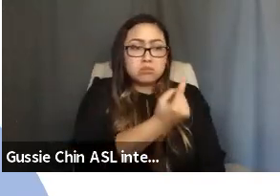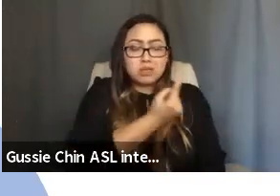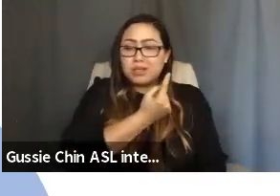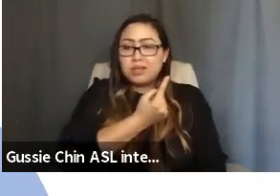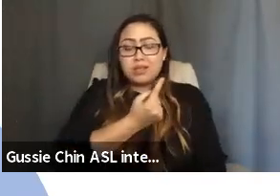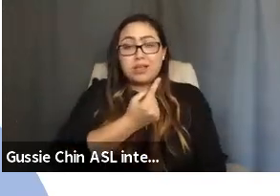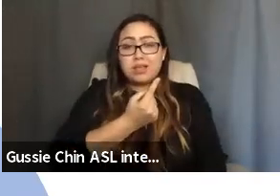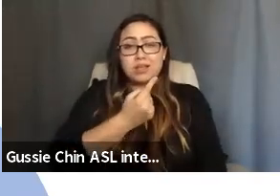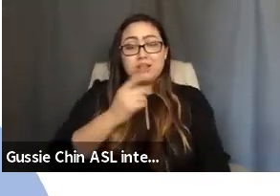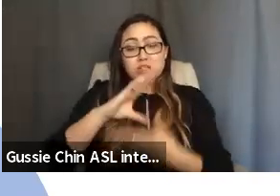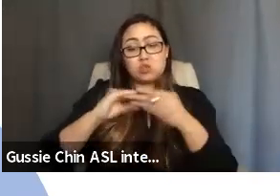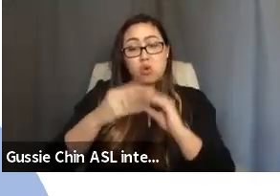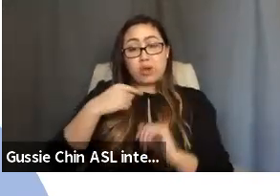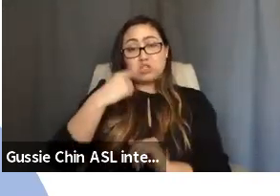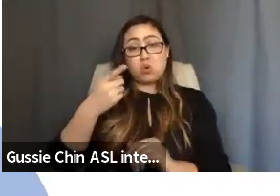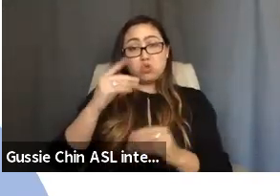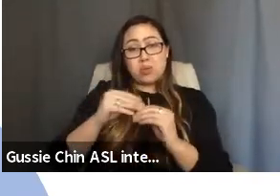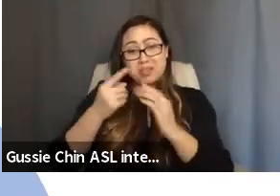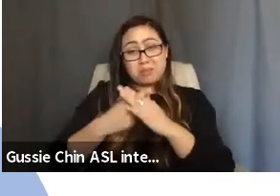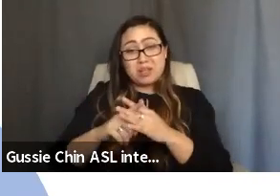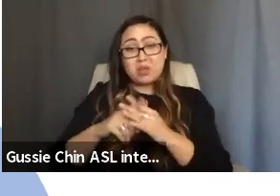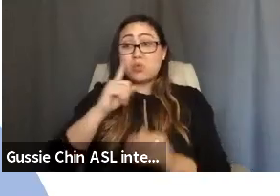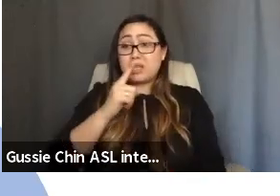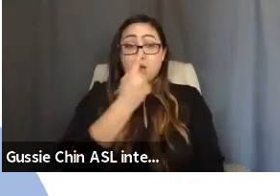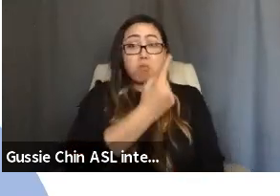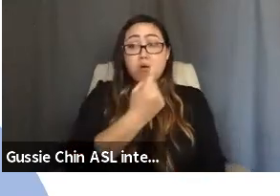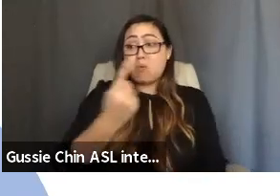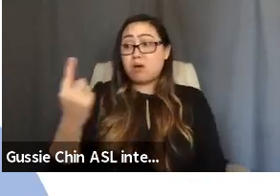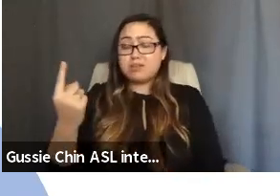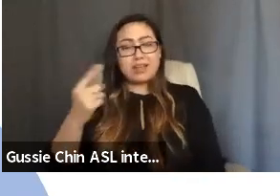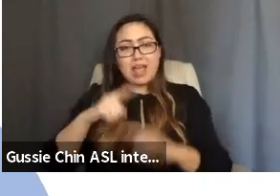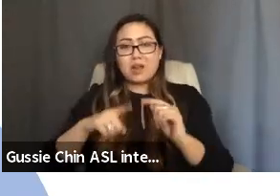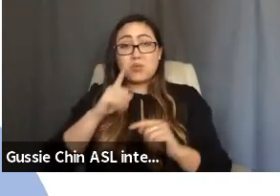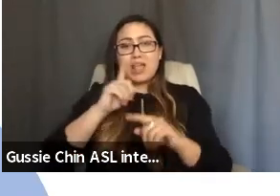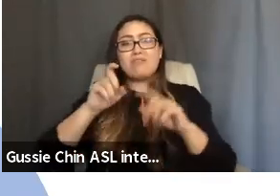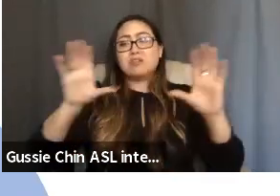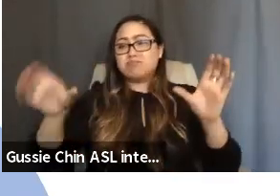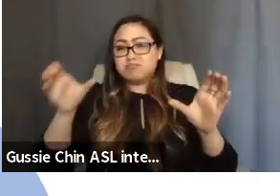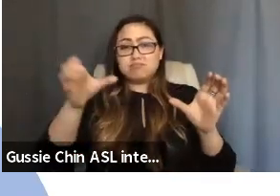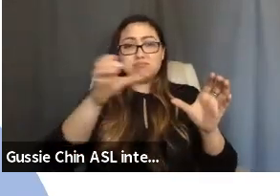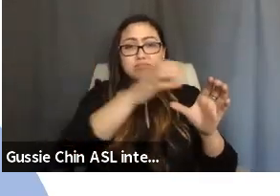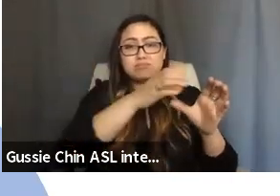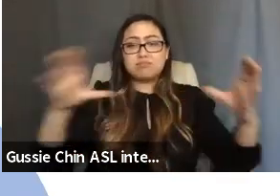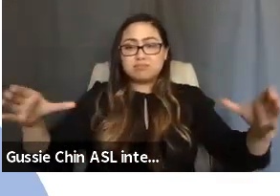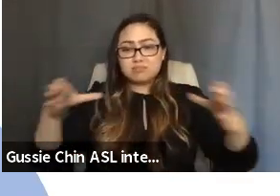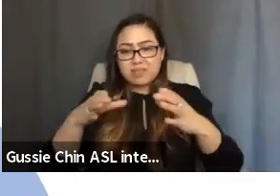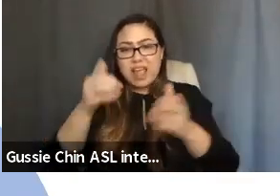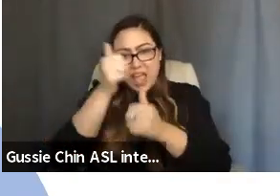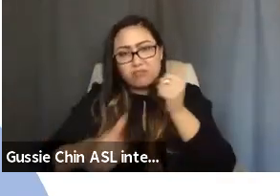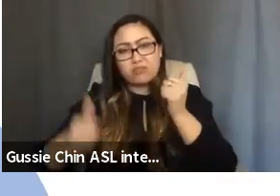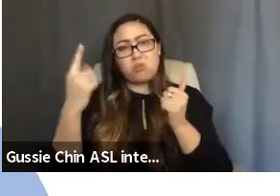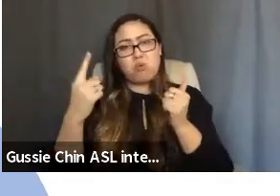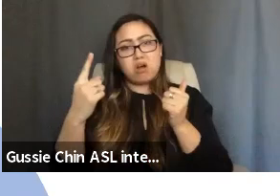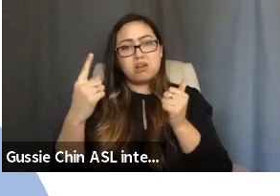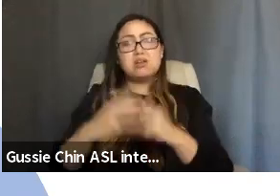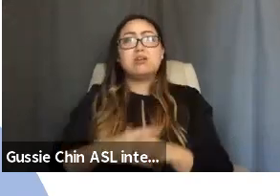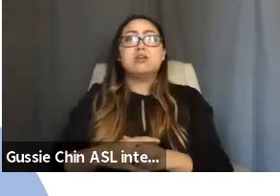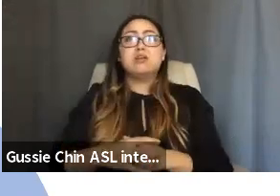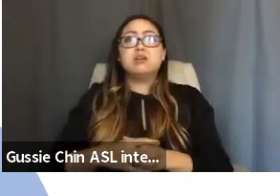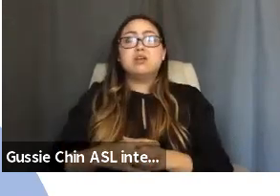beginning, it really has to be everyone. So we wanted to take just a moment to sort of reflect